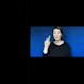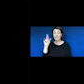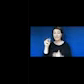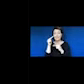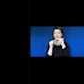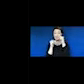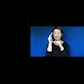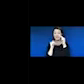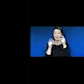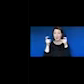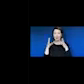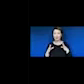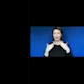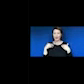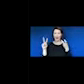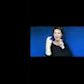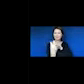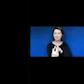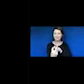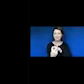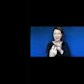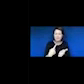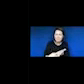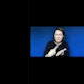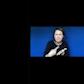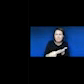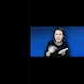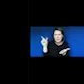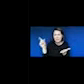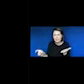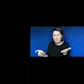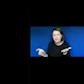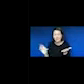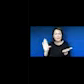We met and we talked about my client, we talked about his different strengths and abilities